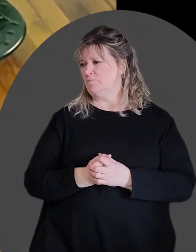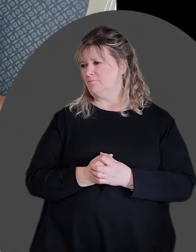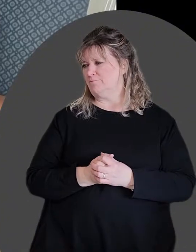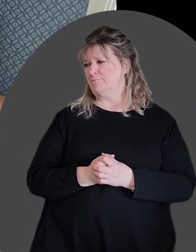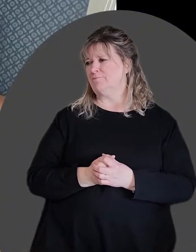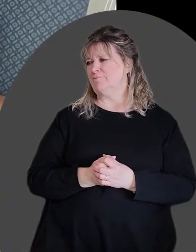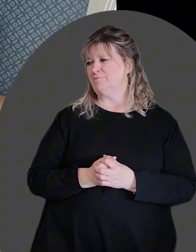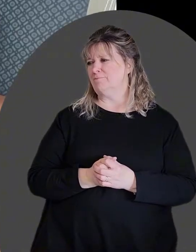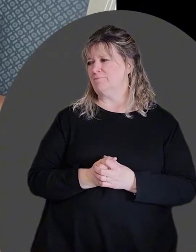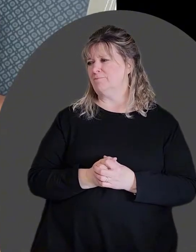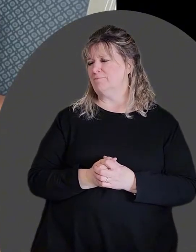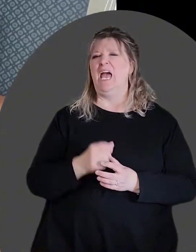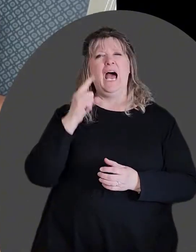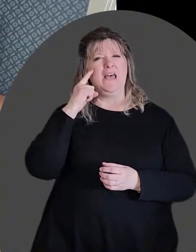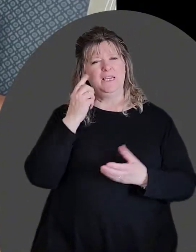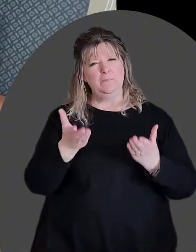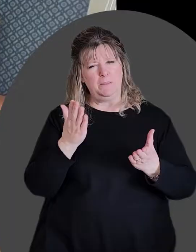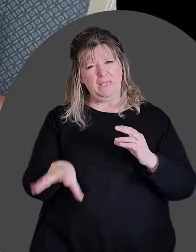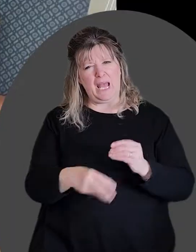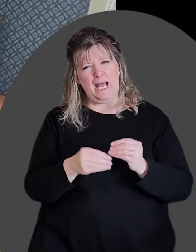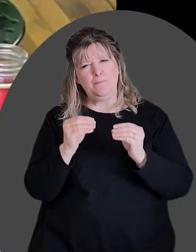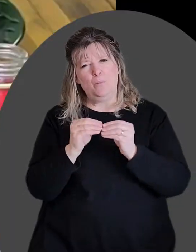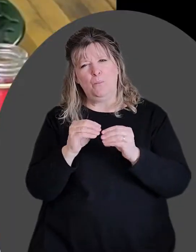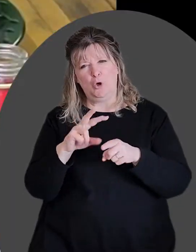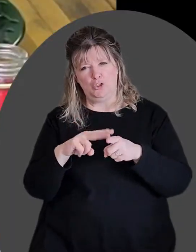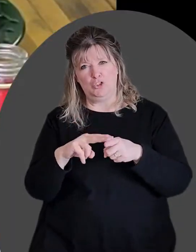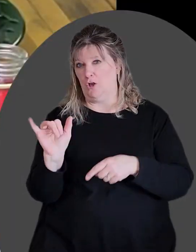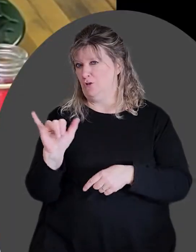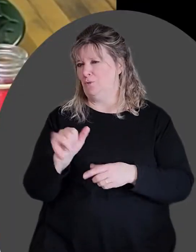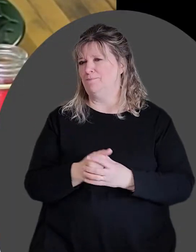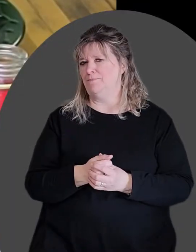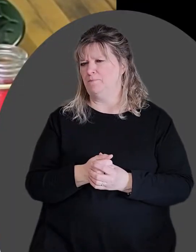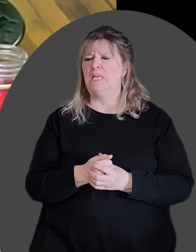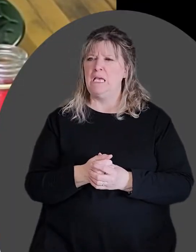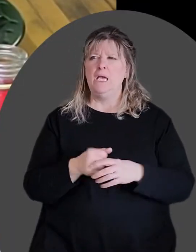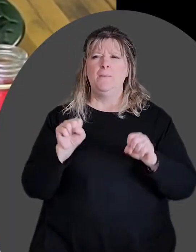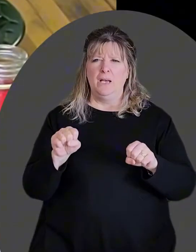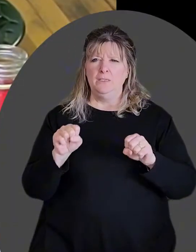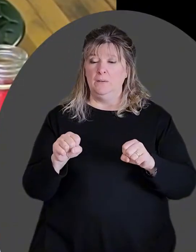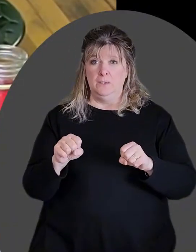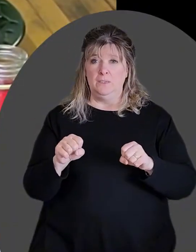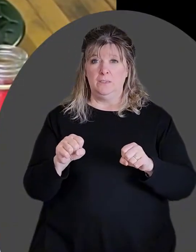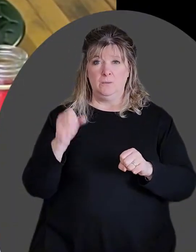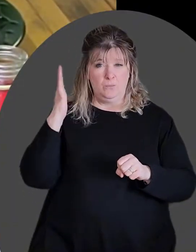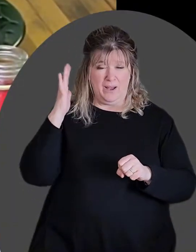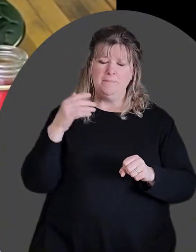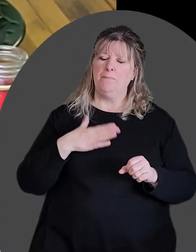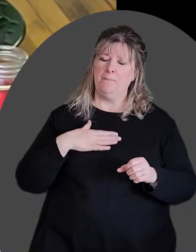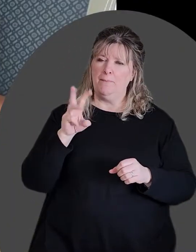I think I might add a little bit more salt too it could be because my walnuts are bigger than